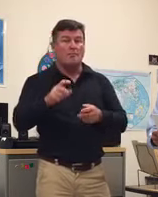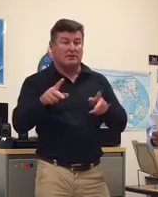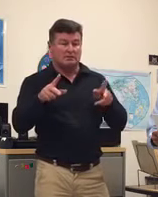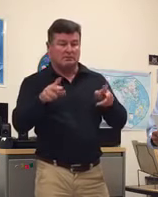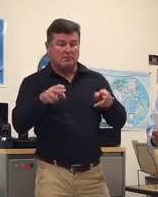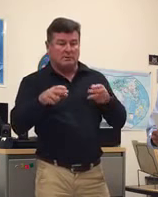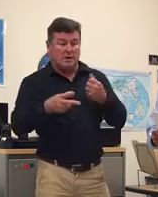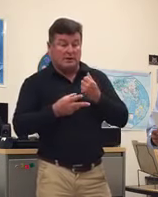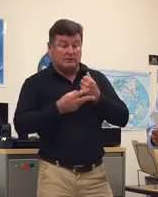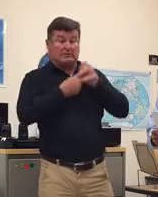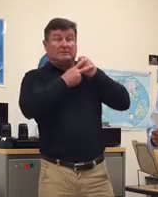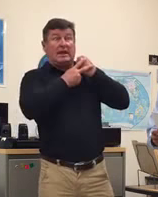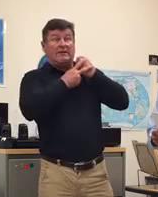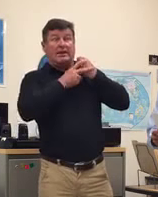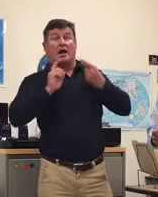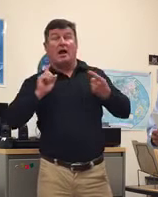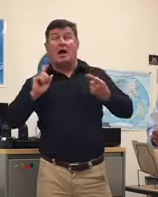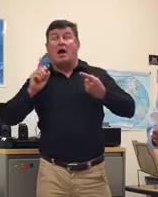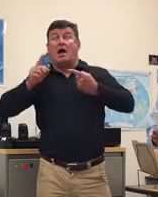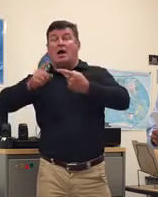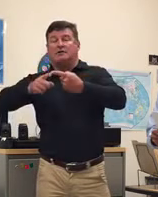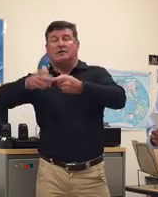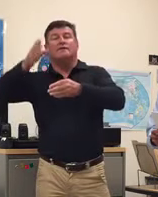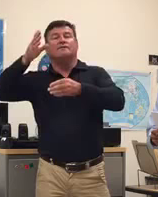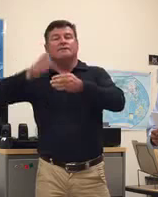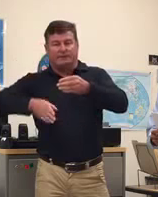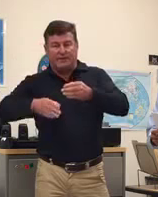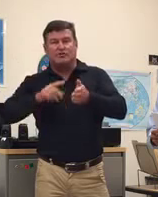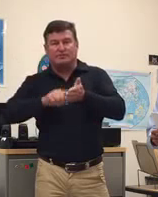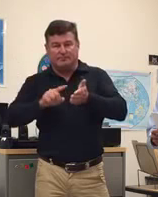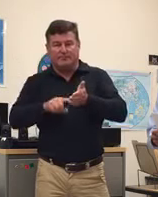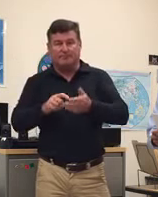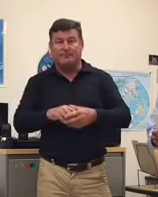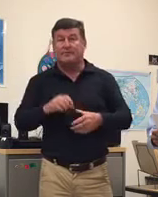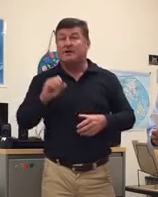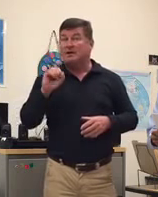And if there is a determination that some abuse or neglect occurred to the student,